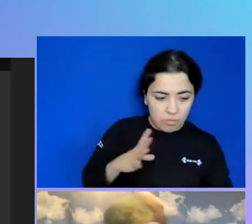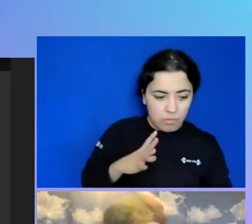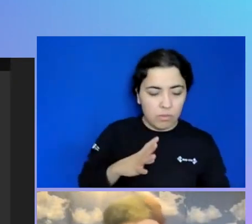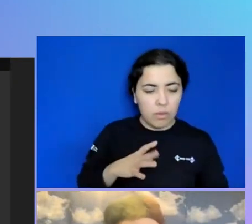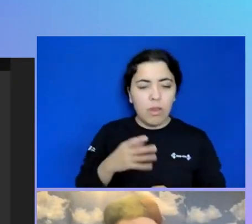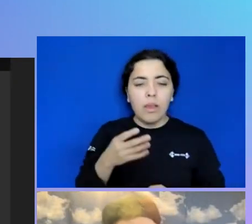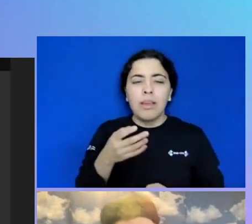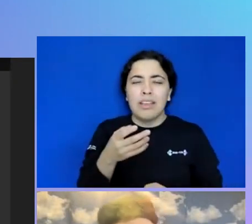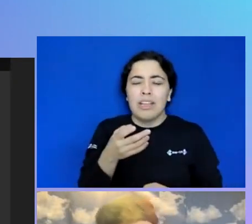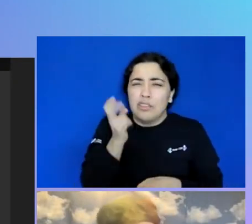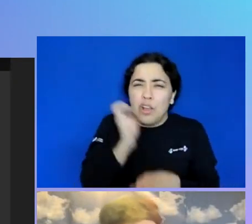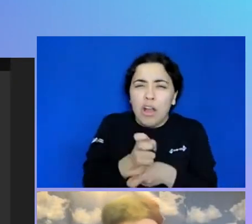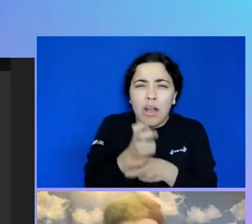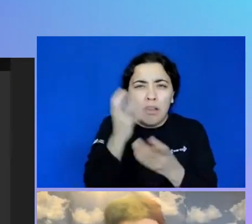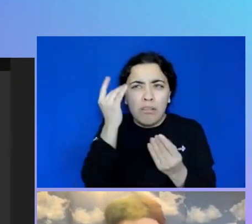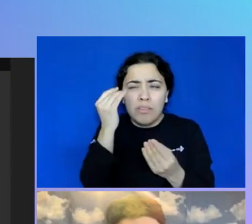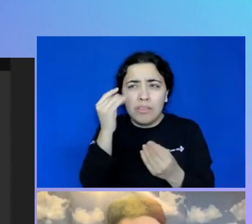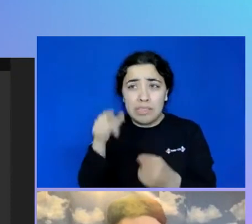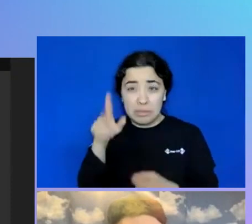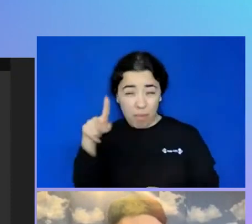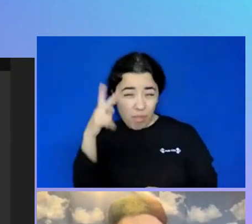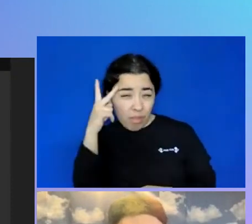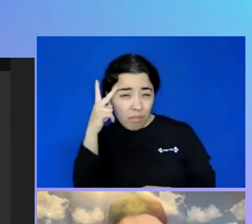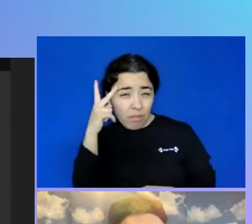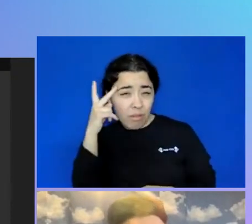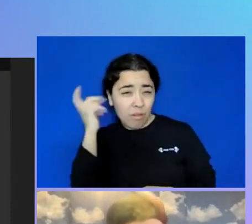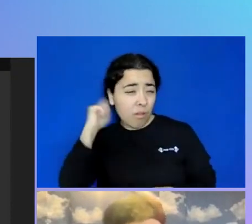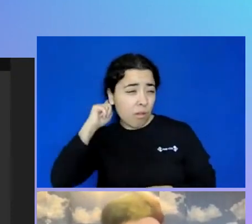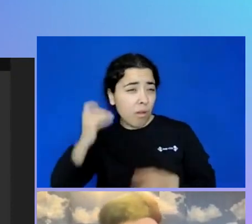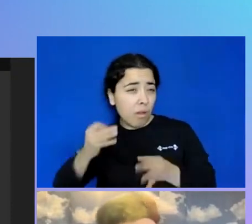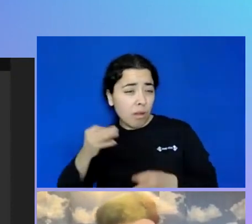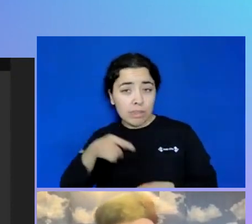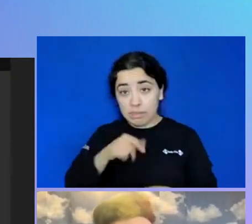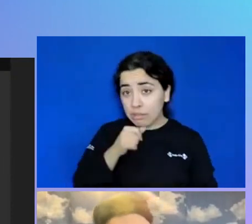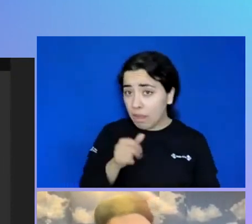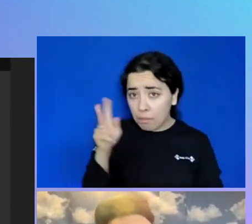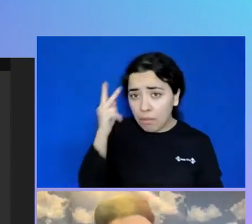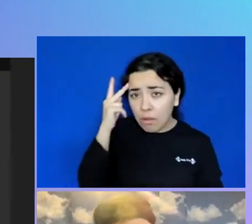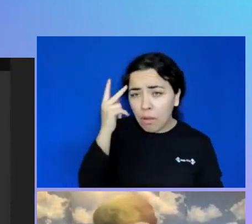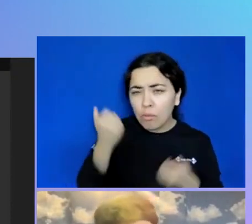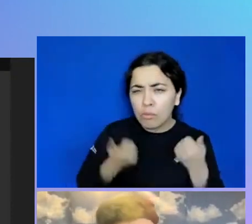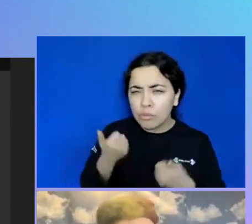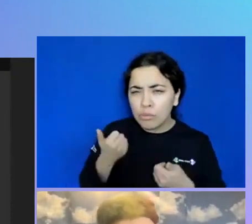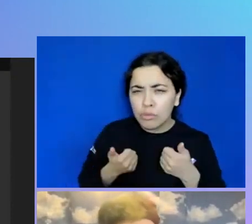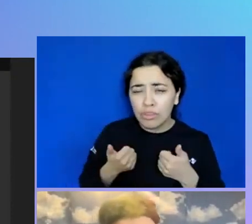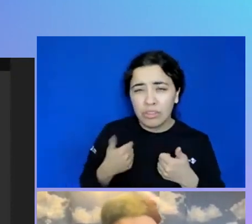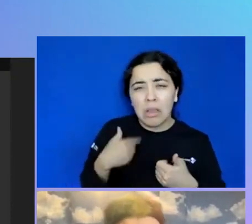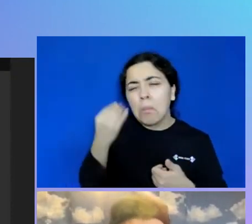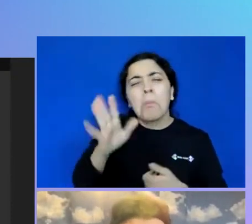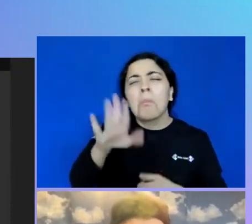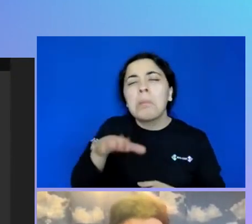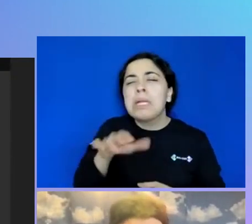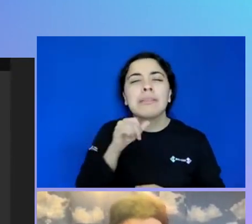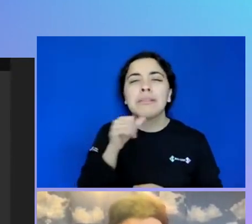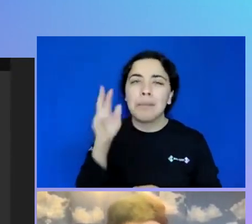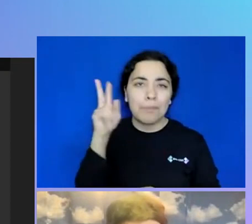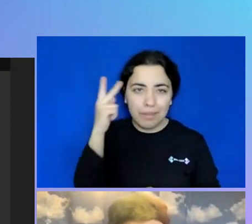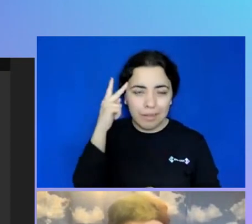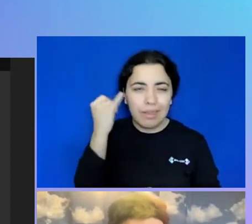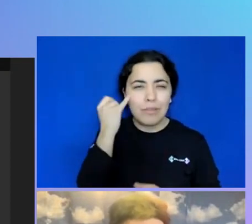this political? Is this not. But I'm going to argue that it's not political to think about